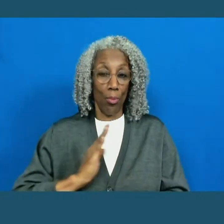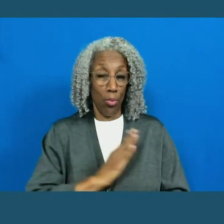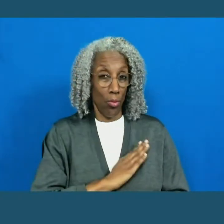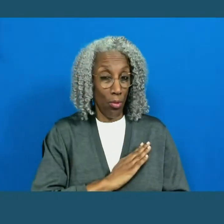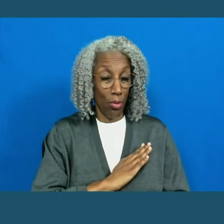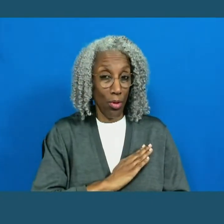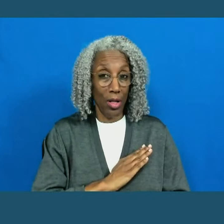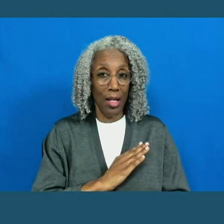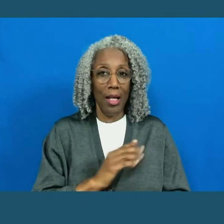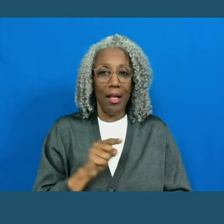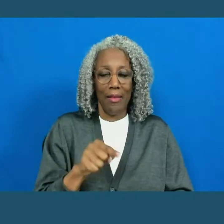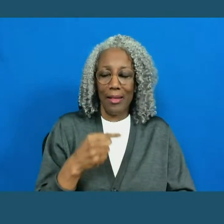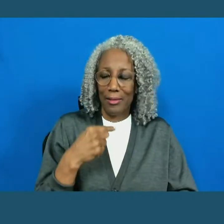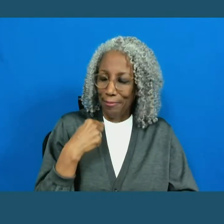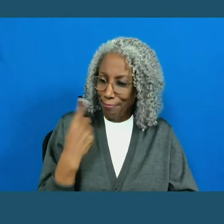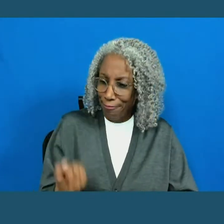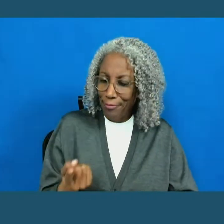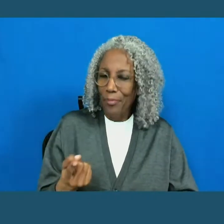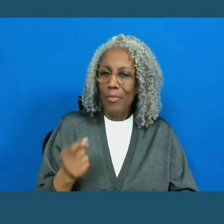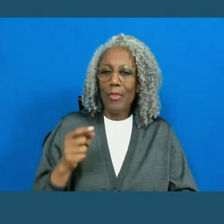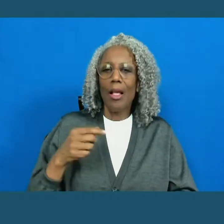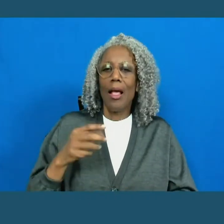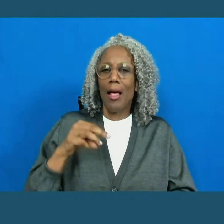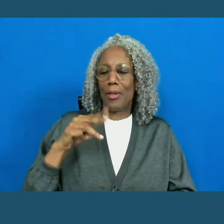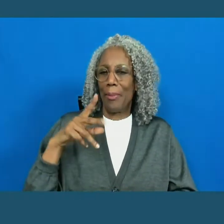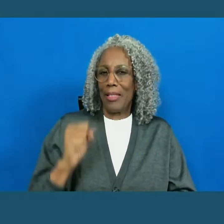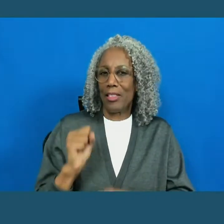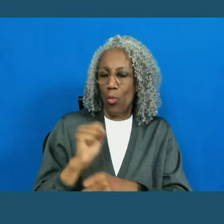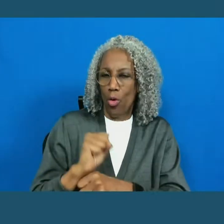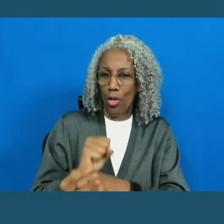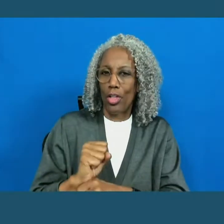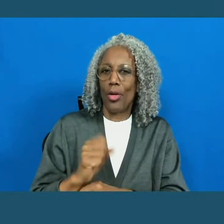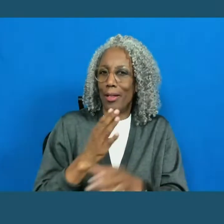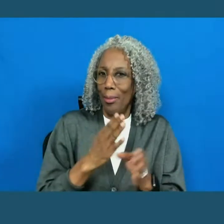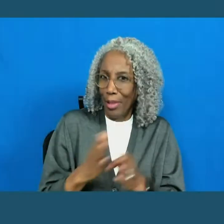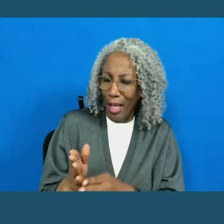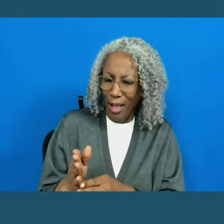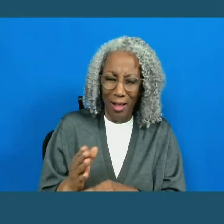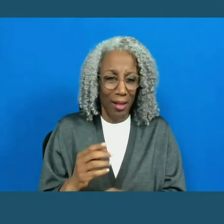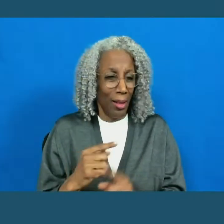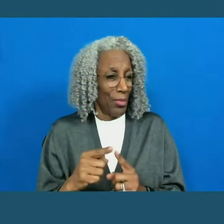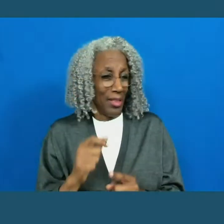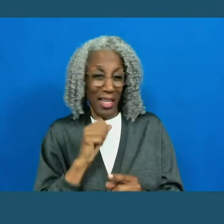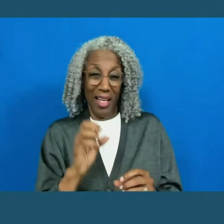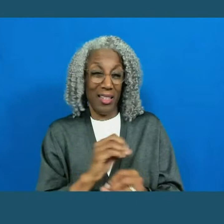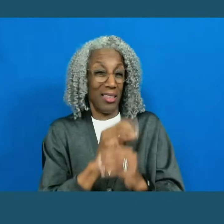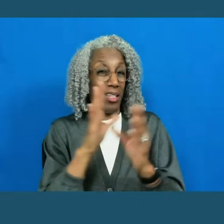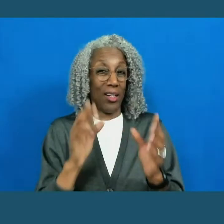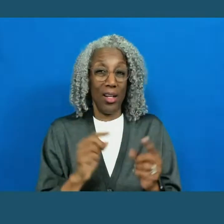testified at the board, and even before I did I've been told that M.C.P.S. is working on a plan